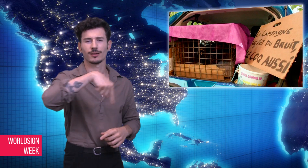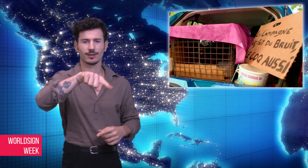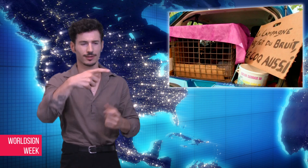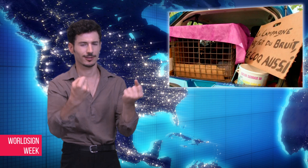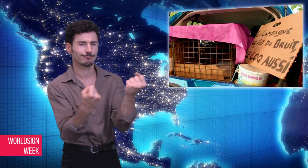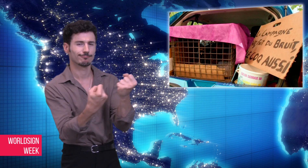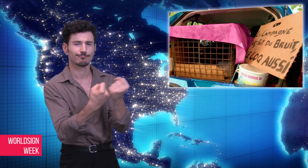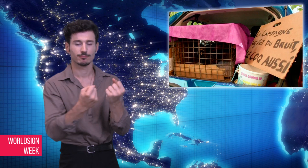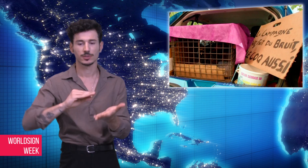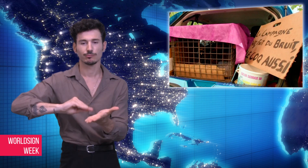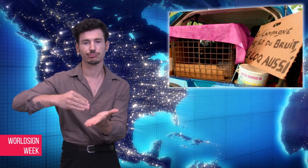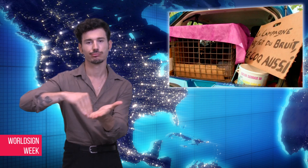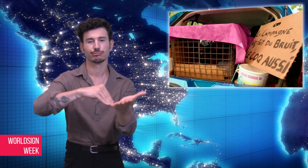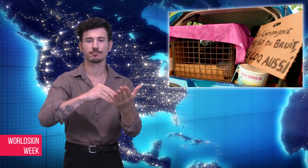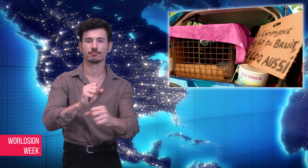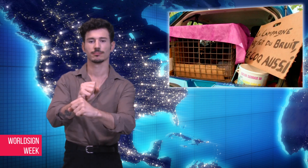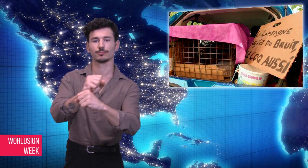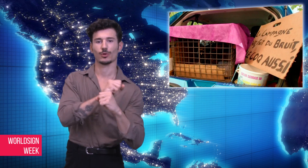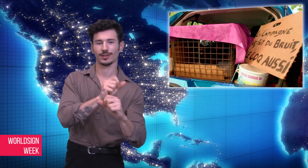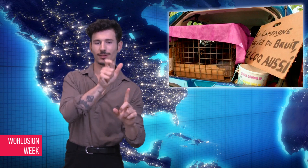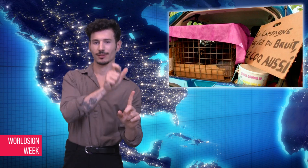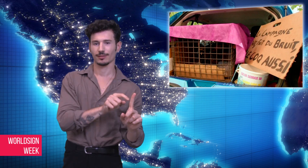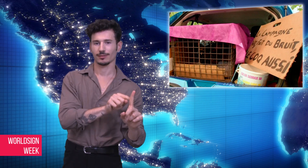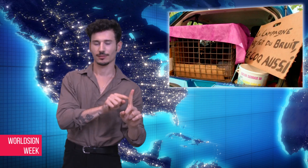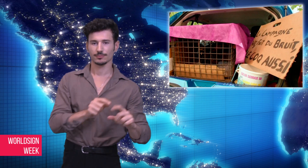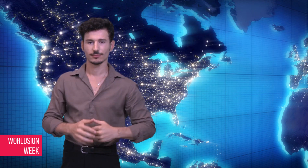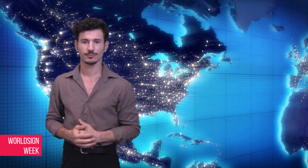launched a petition to defend it.